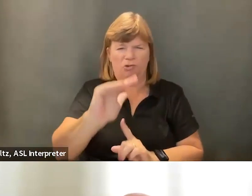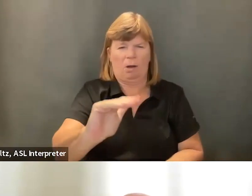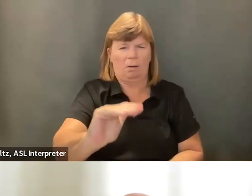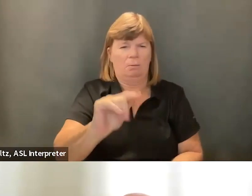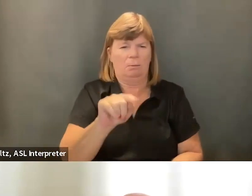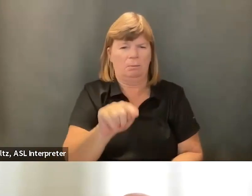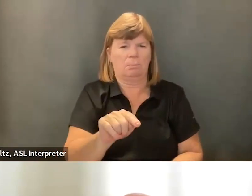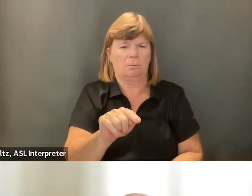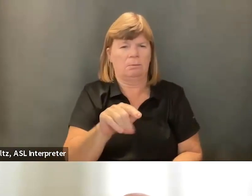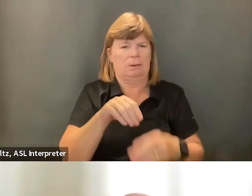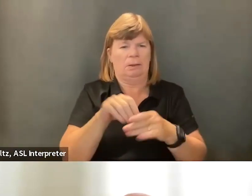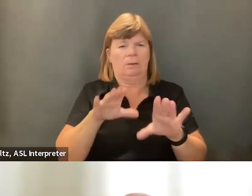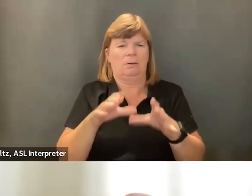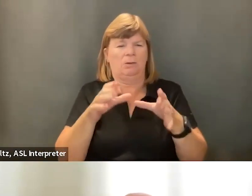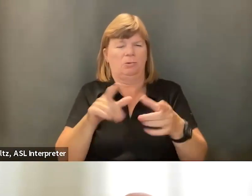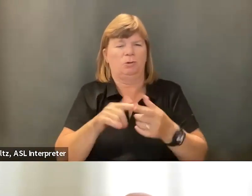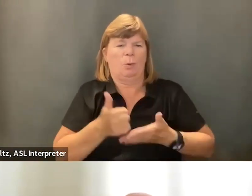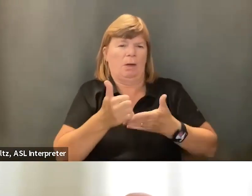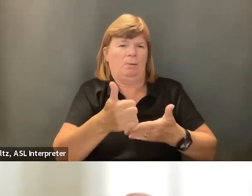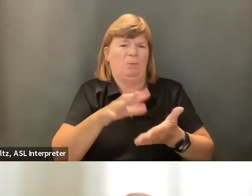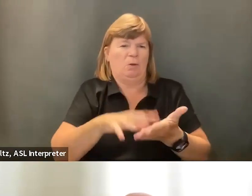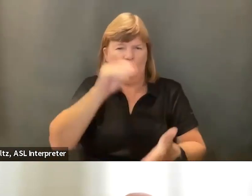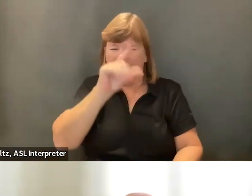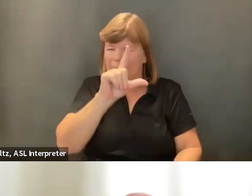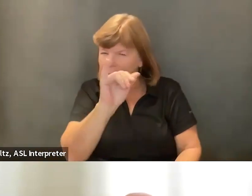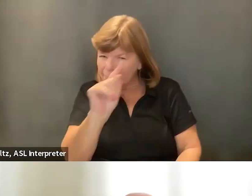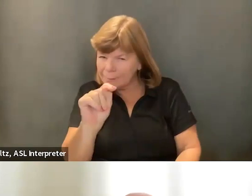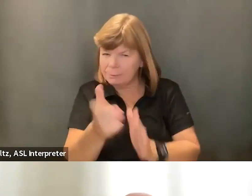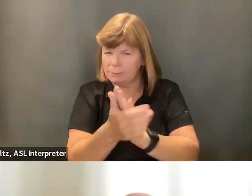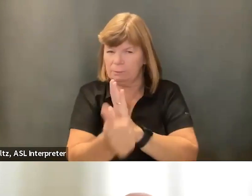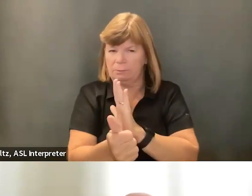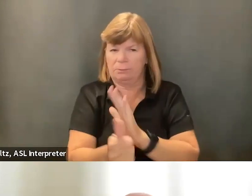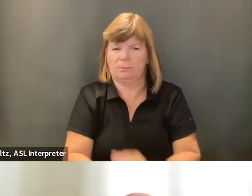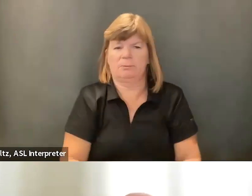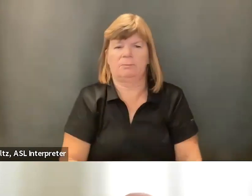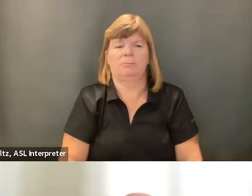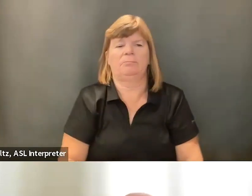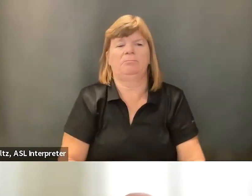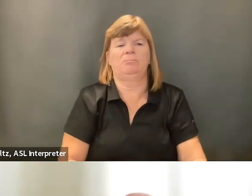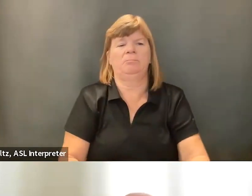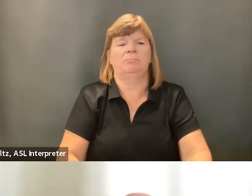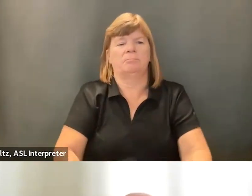in the classroom in order to help them learn literacy skills and I would say that there are